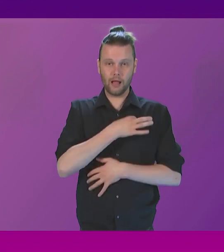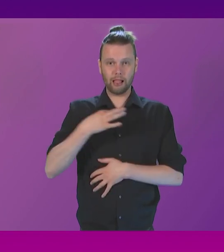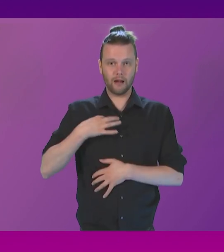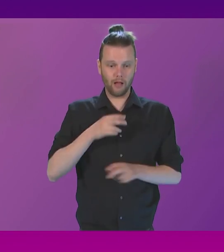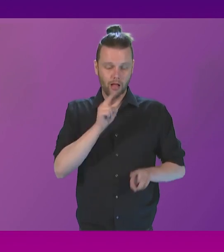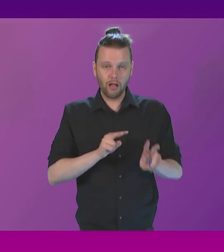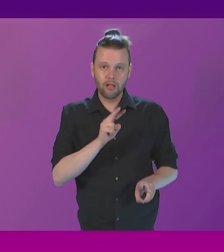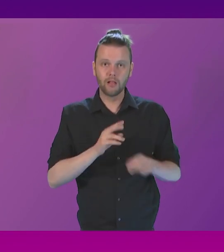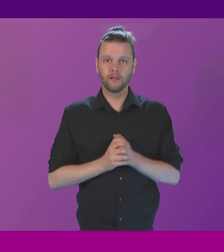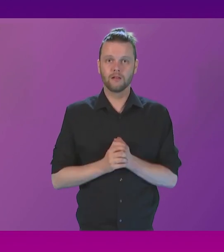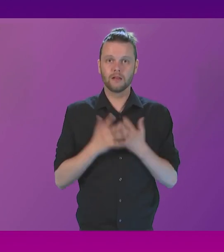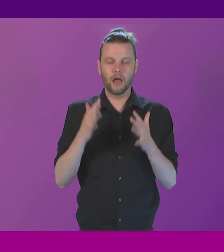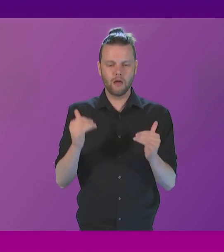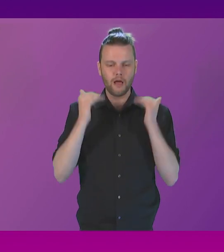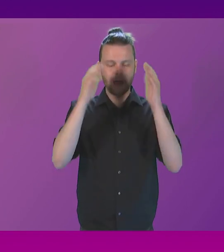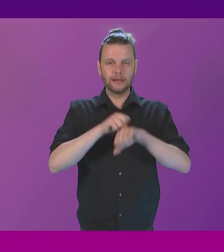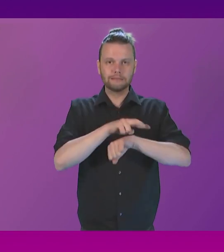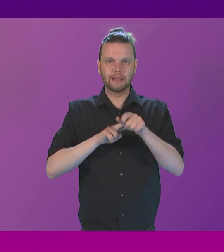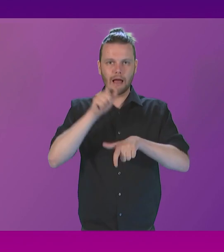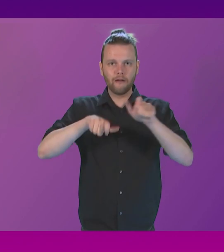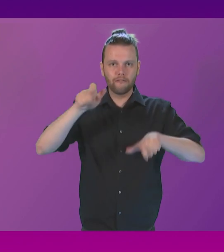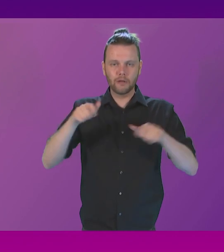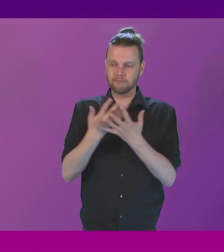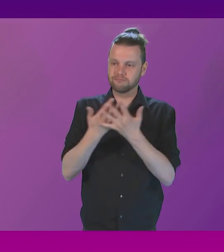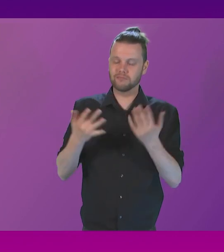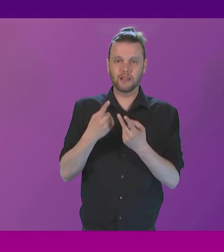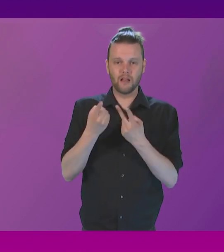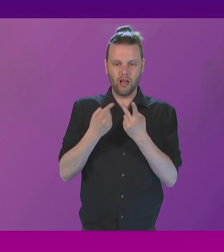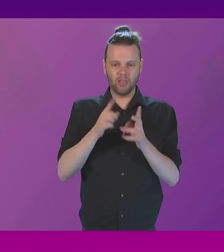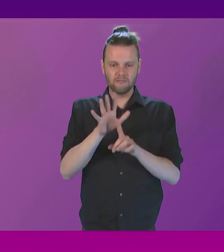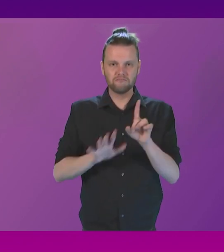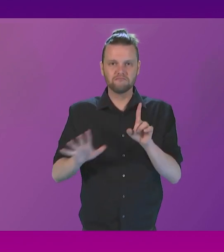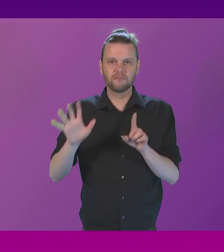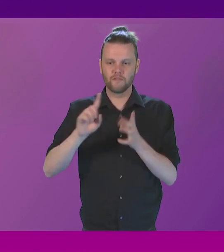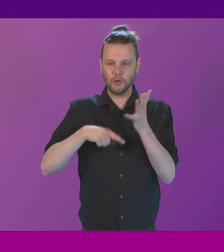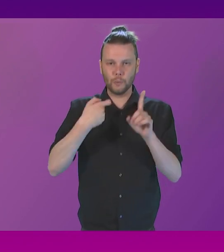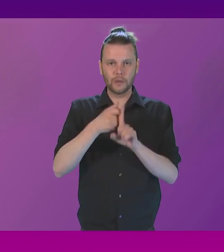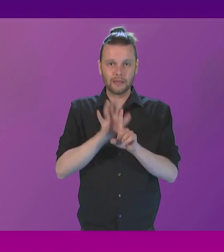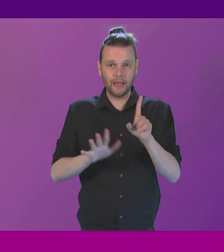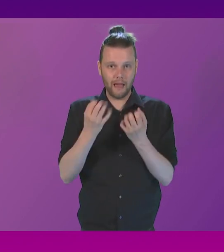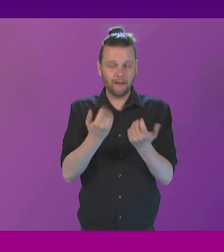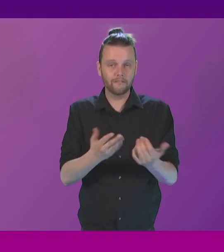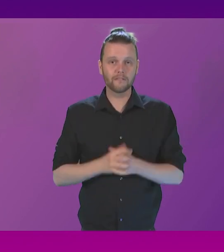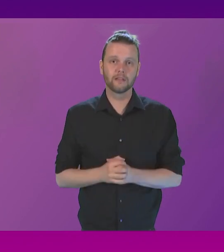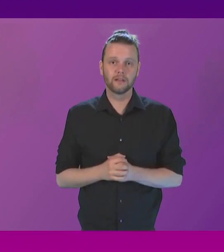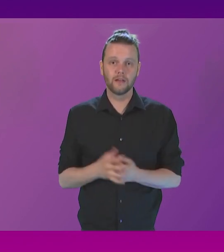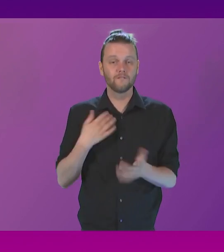and we have higher staffing per head than in other parts of the United Kingdom. Nursing and